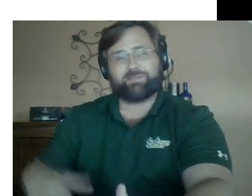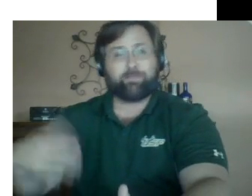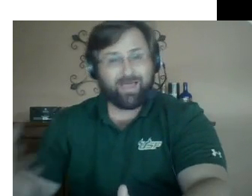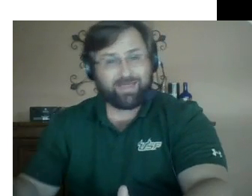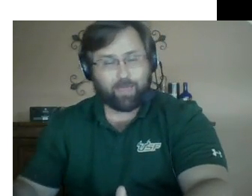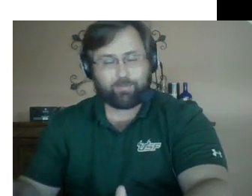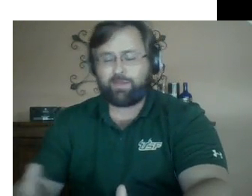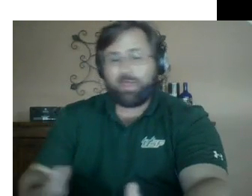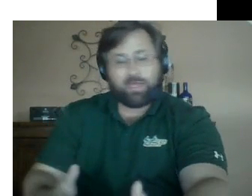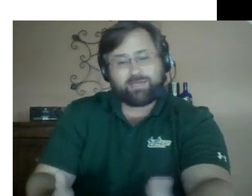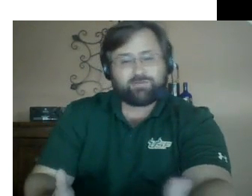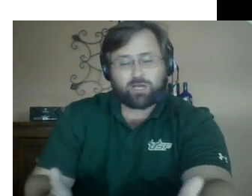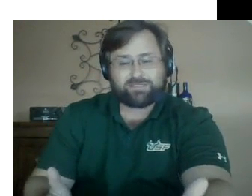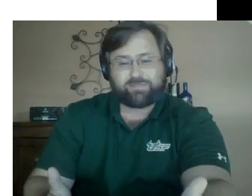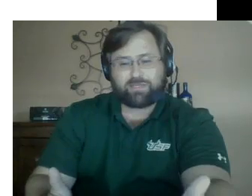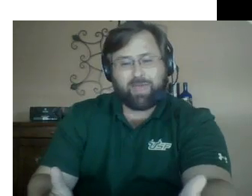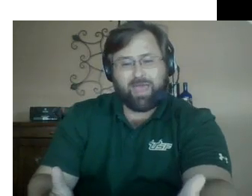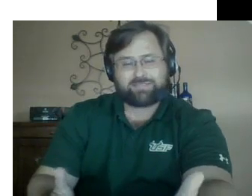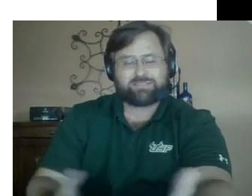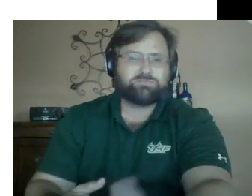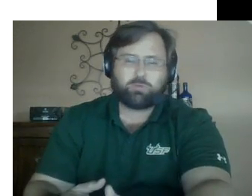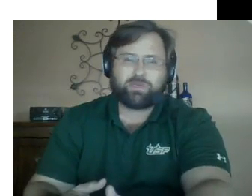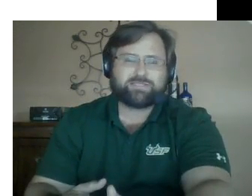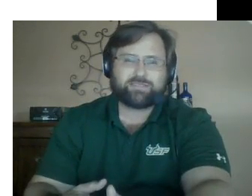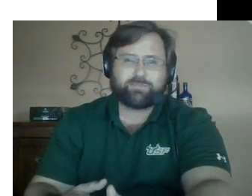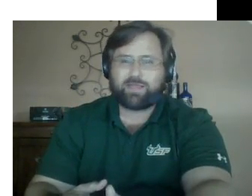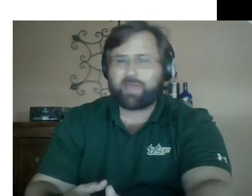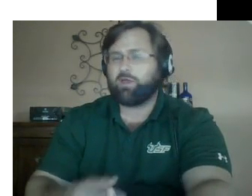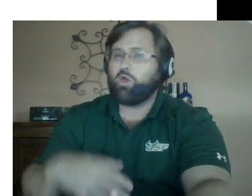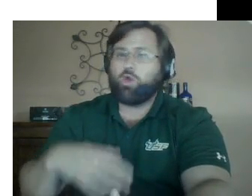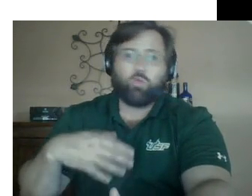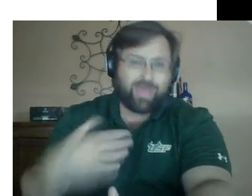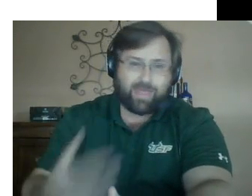that might happen it can even talk about something in the past so we could say something like when